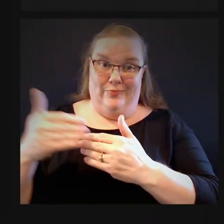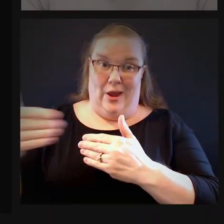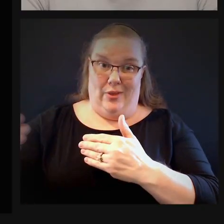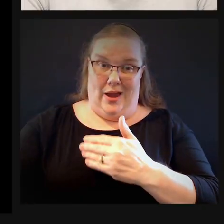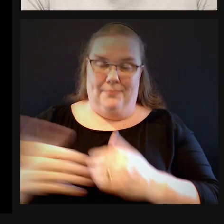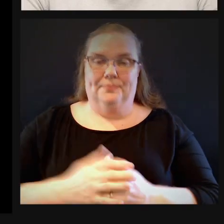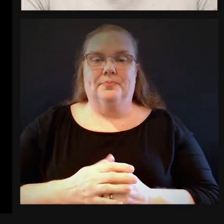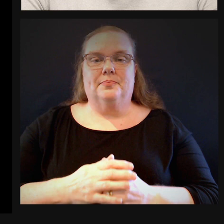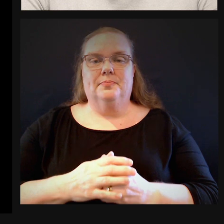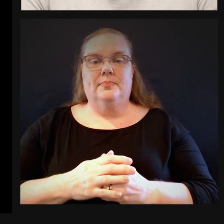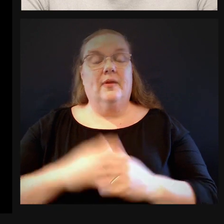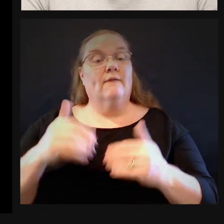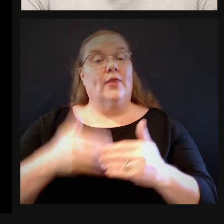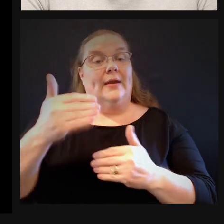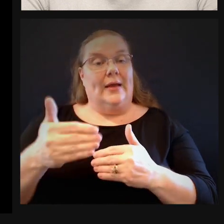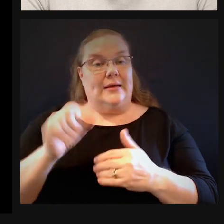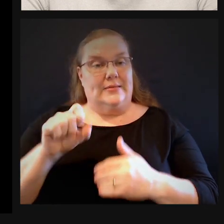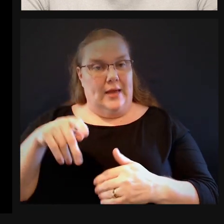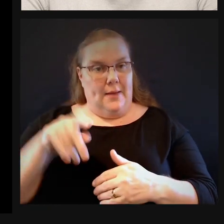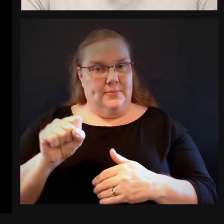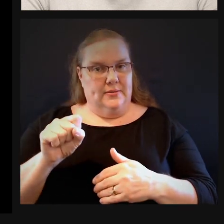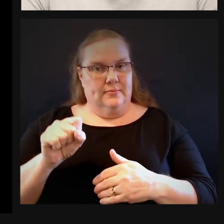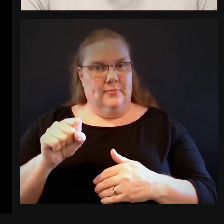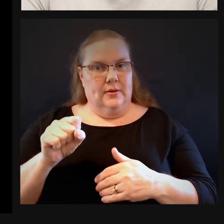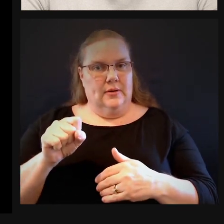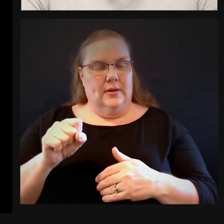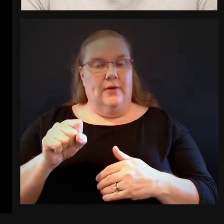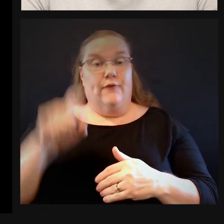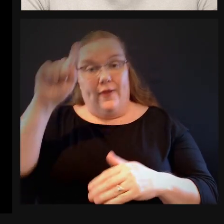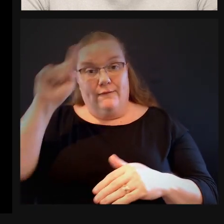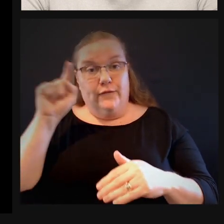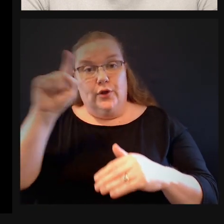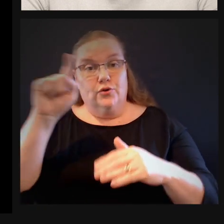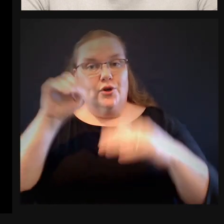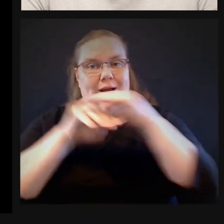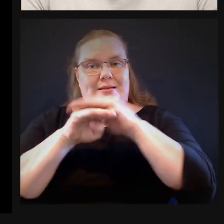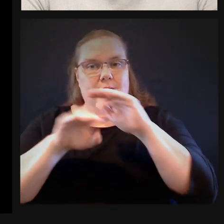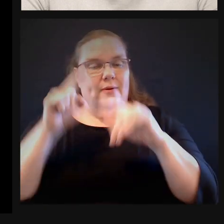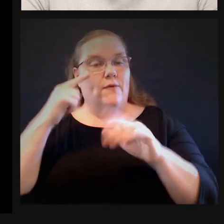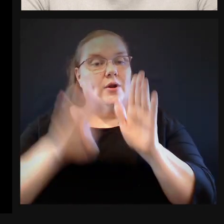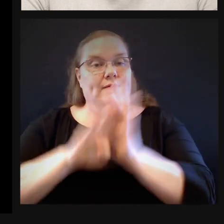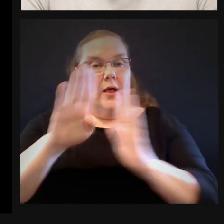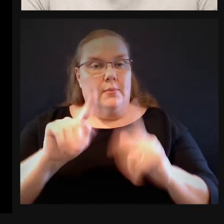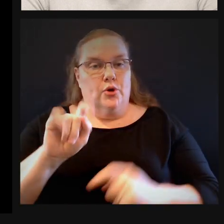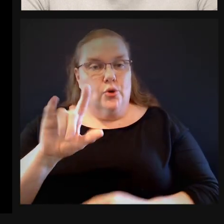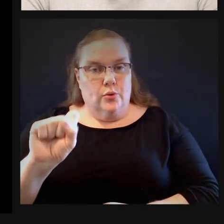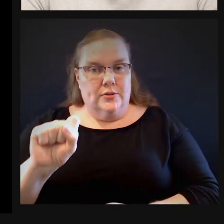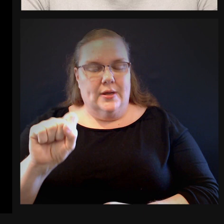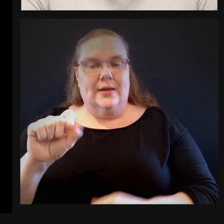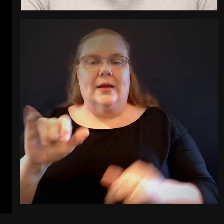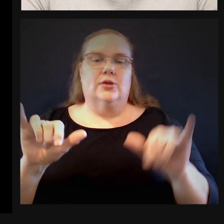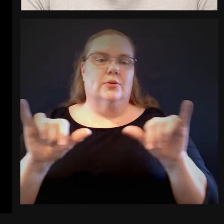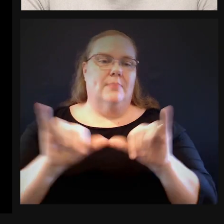For the next steps, which involves the future of accessibility for developer tools, the first involves using measures like this,